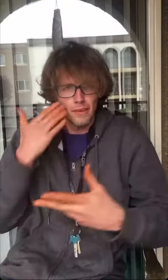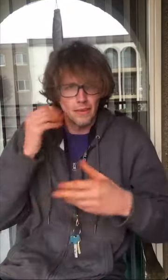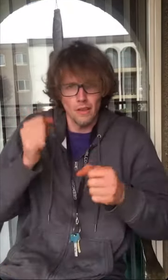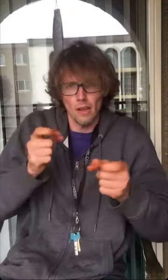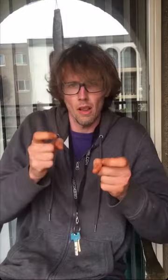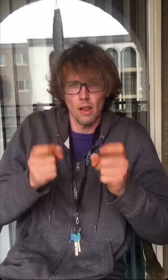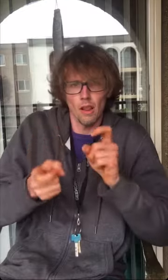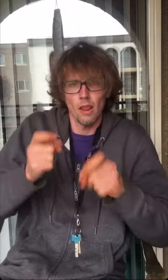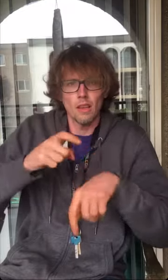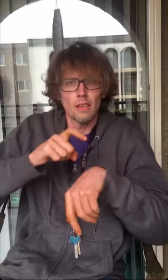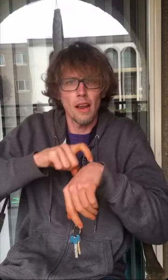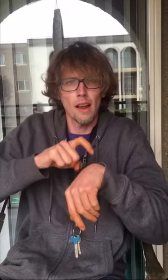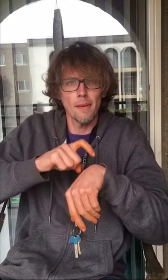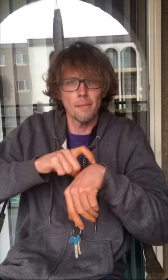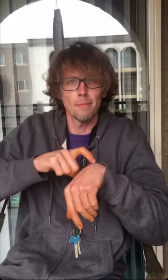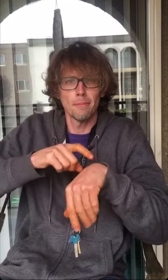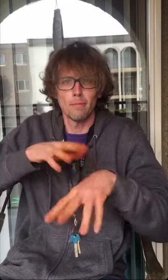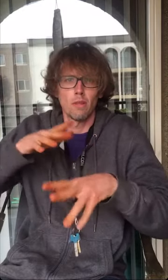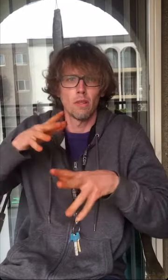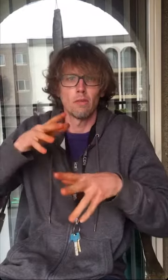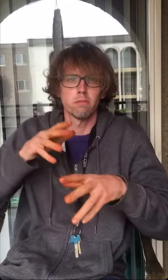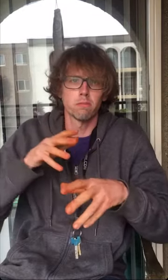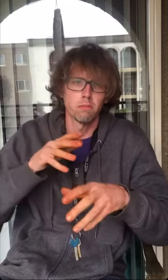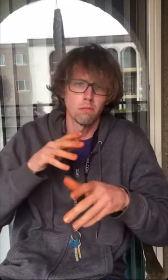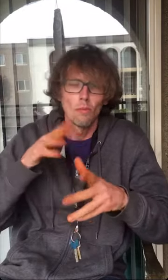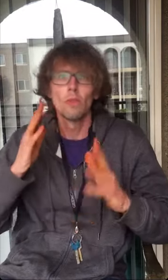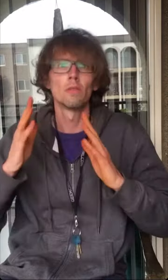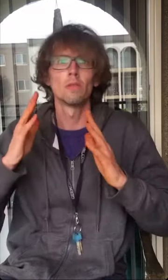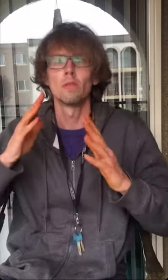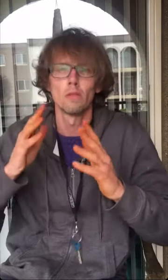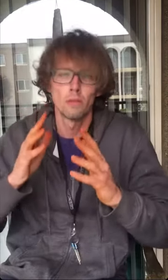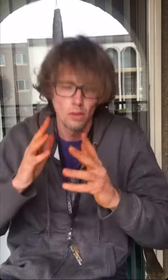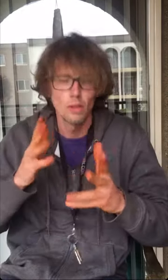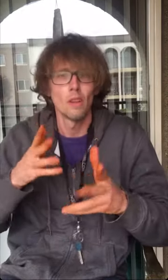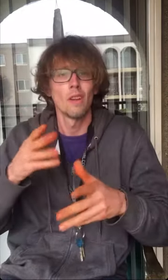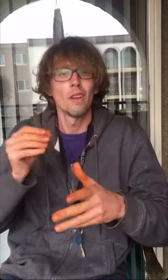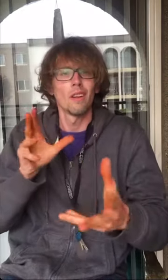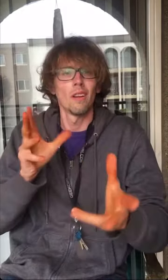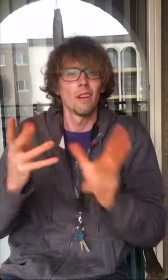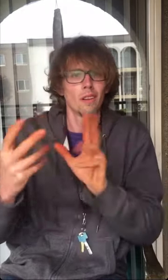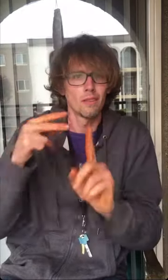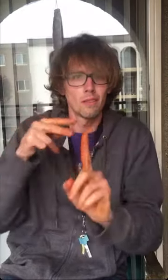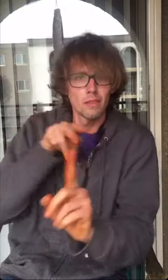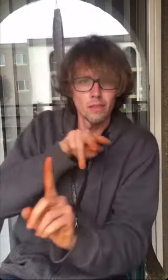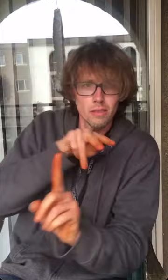using transformations of Time, plasticity of perspectives,